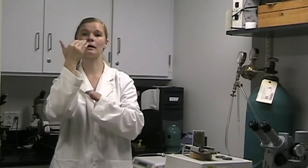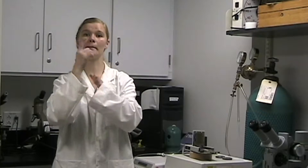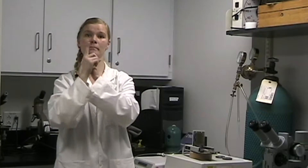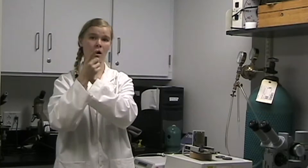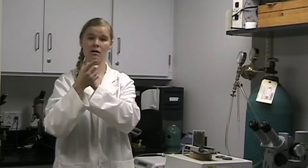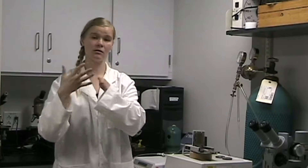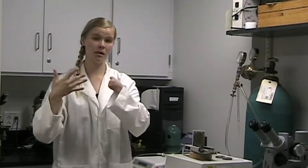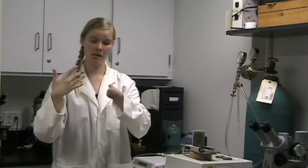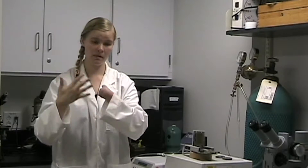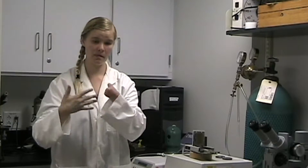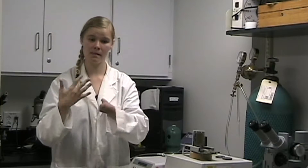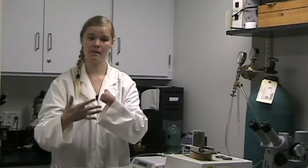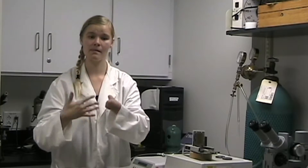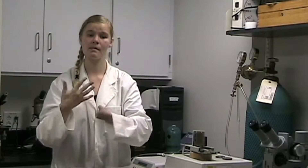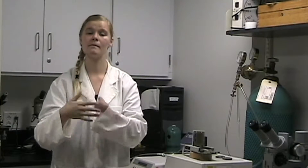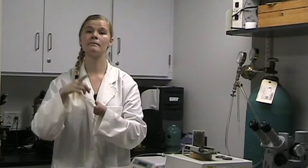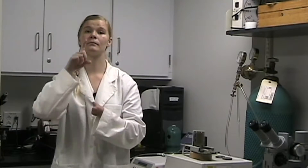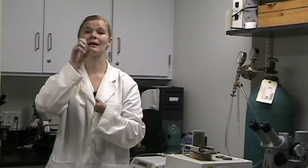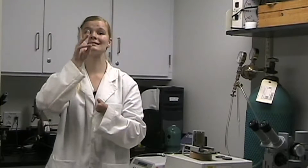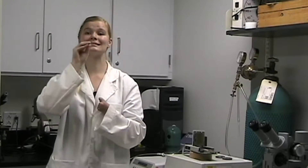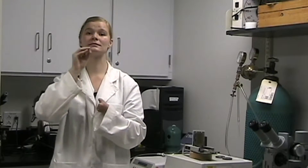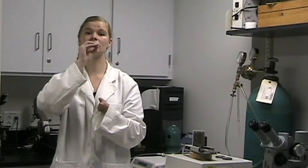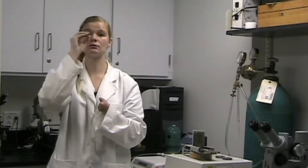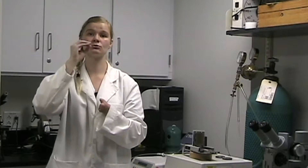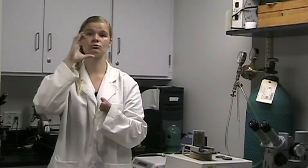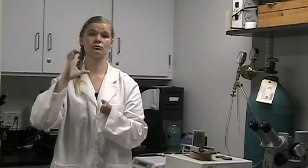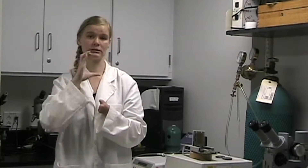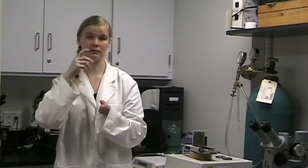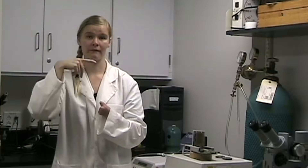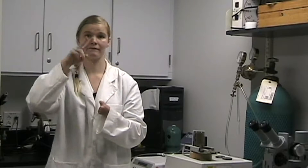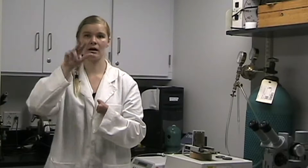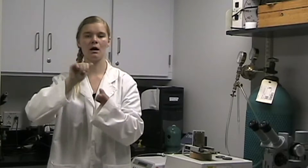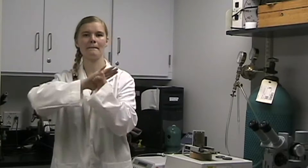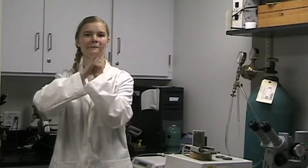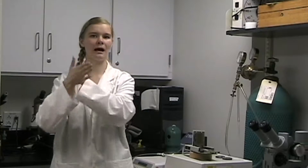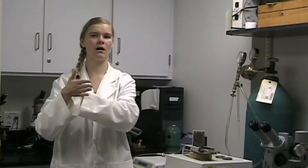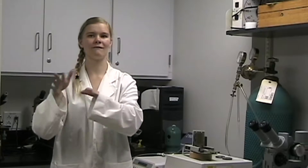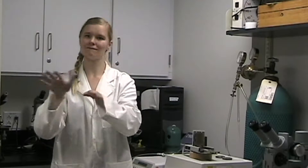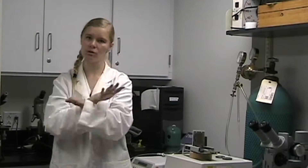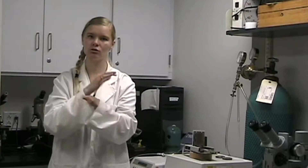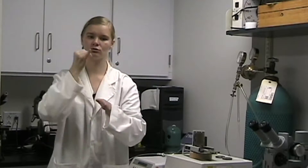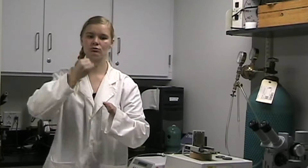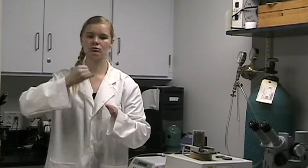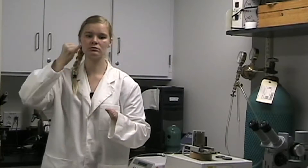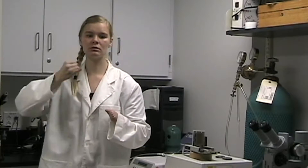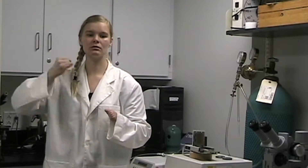At 160 degree Celsius for 15 minutes, PVA is fully crystallized.